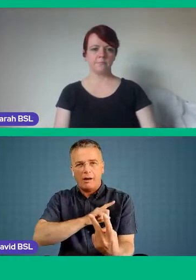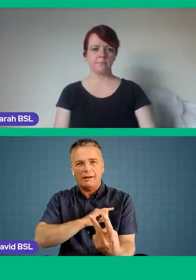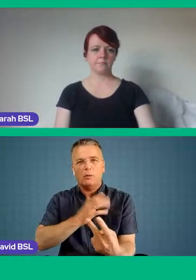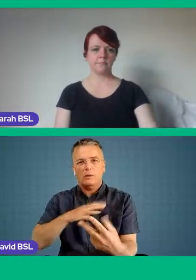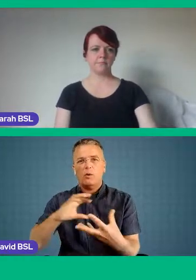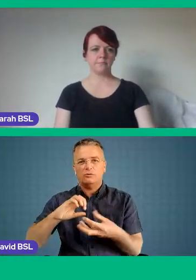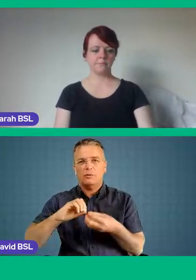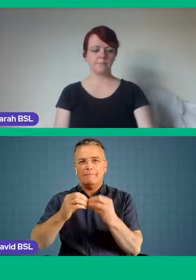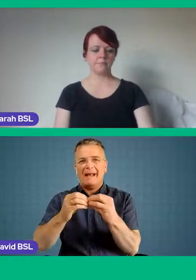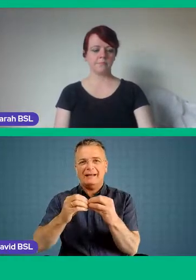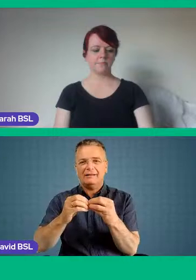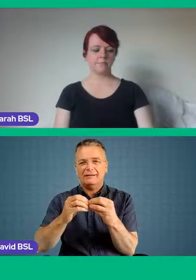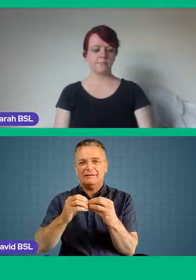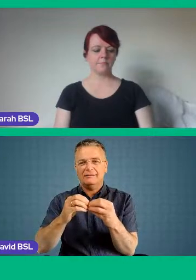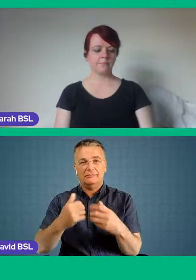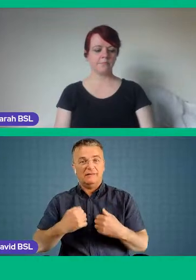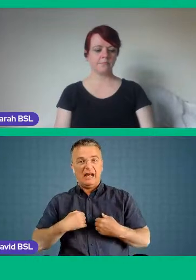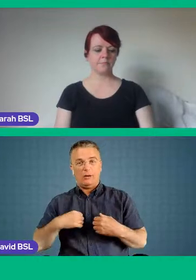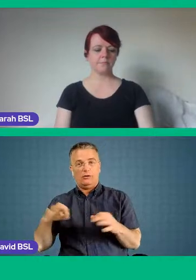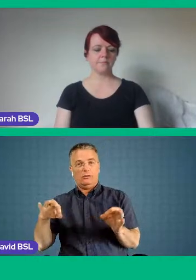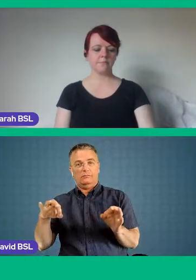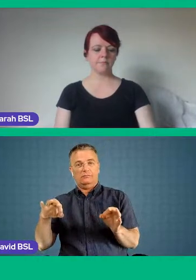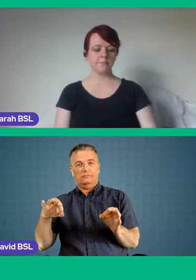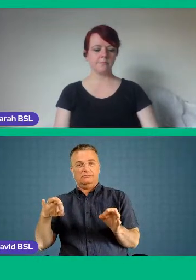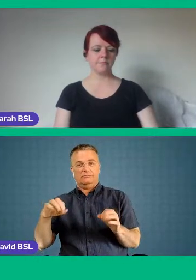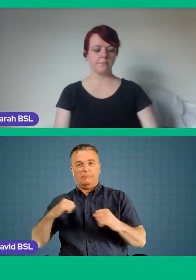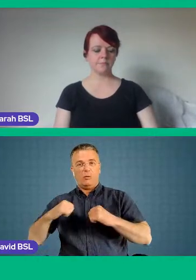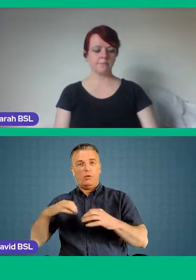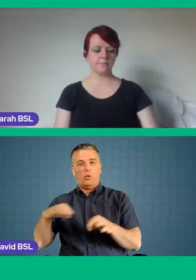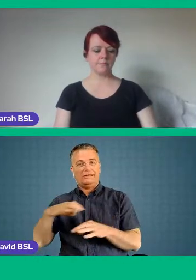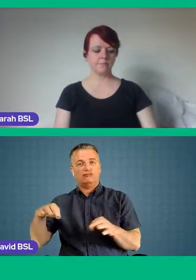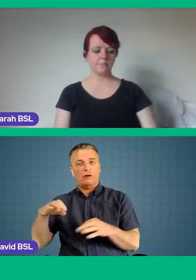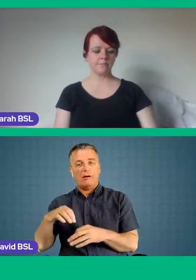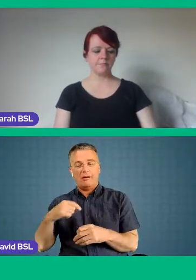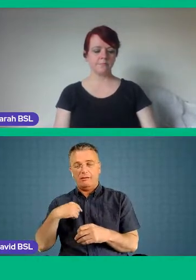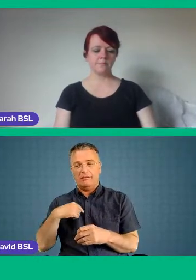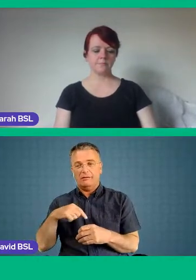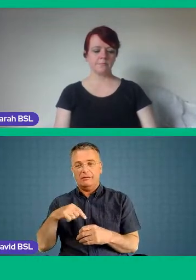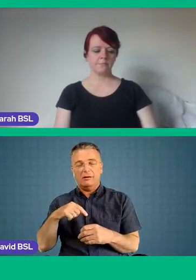and why you want to make it. In our case, we were seeking to.